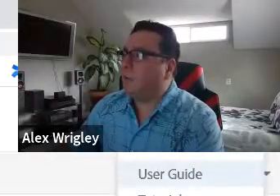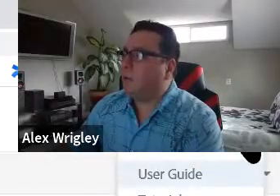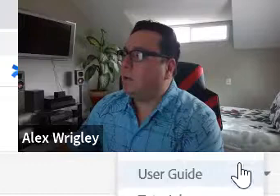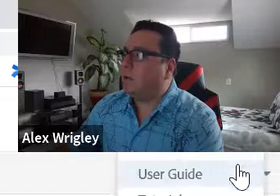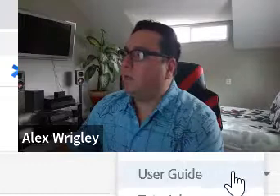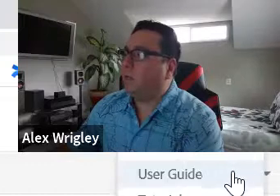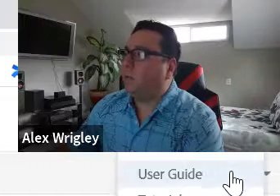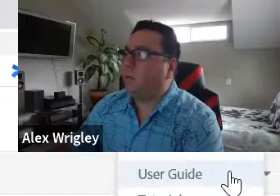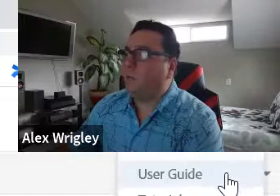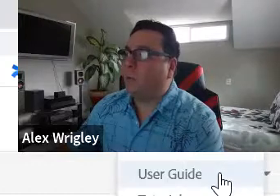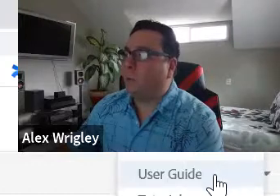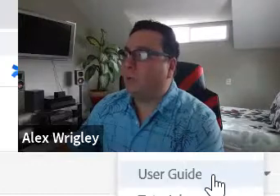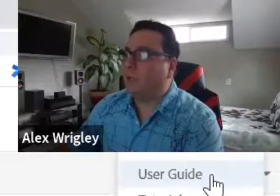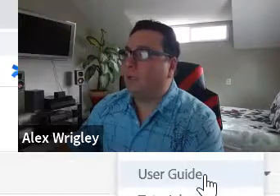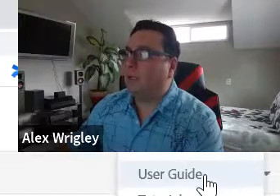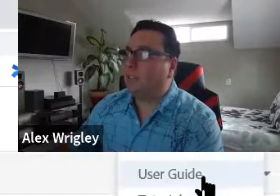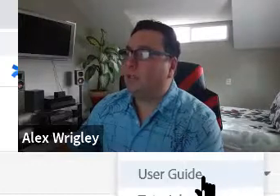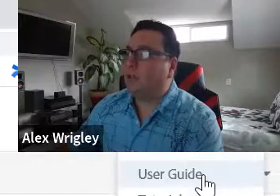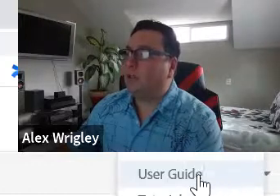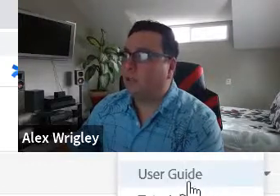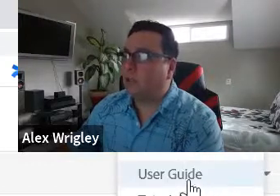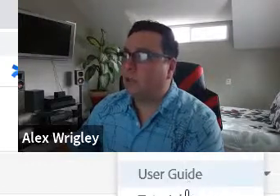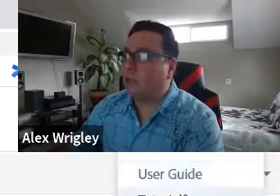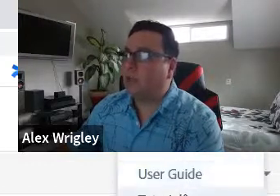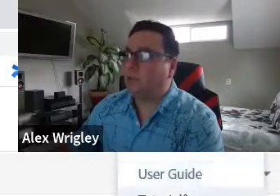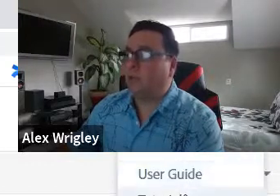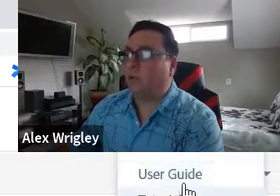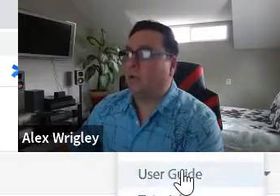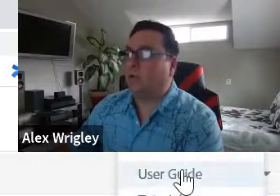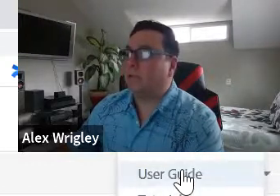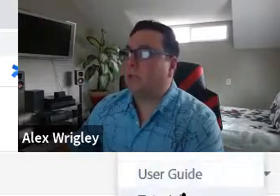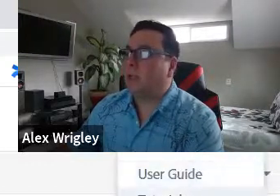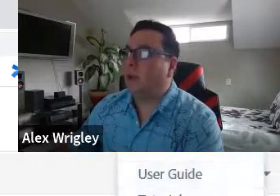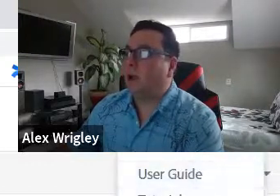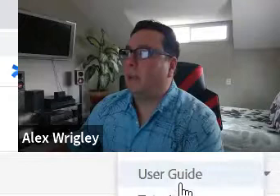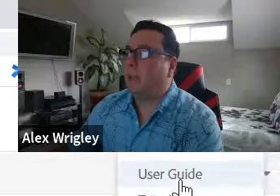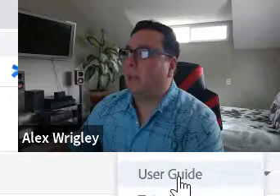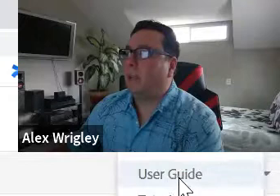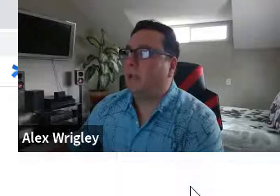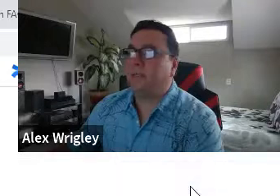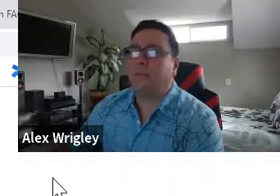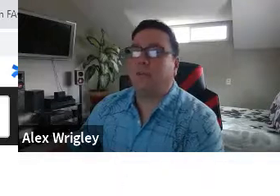down, you'll see that we have quick links to the user guide and tutorials. And so if you